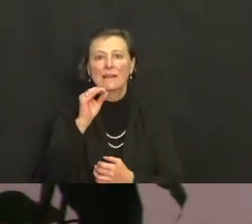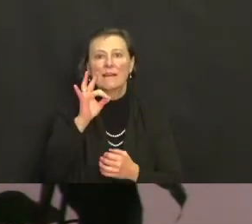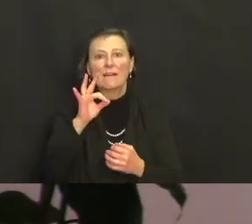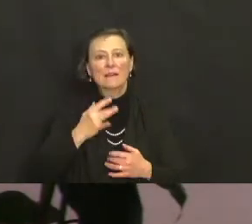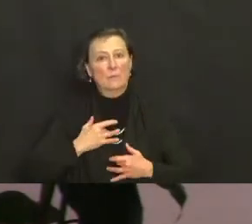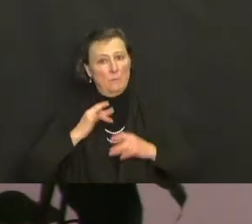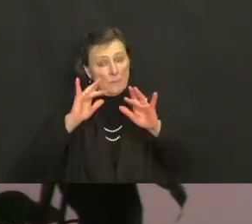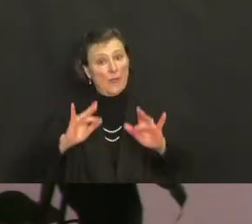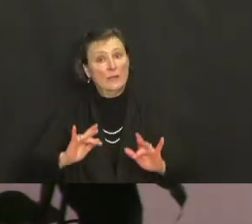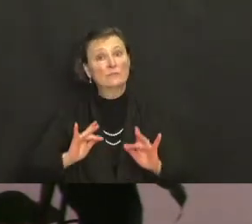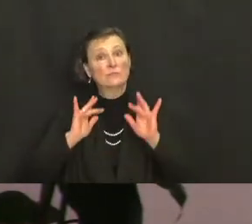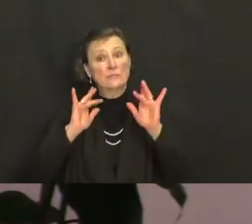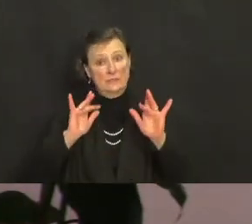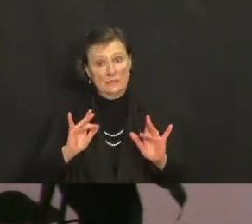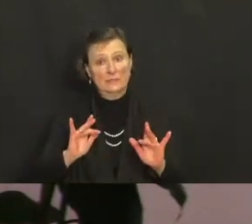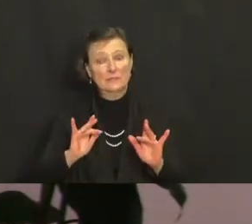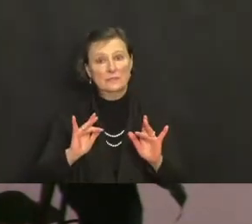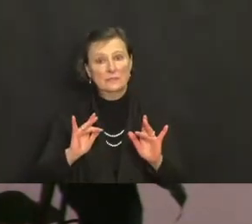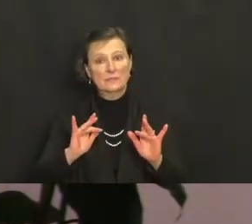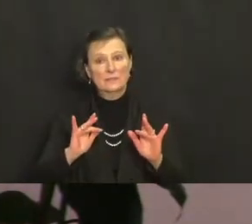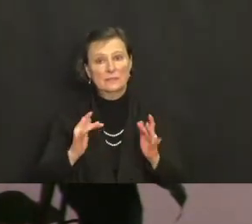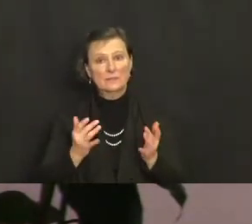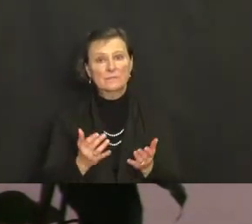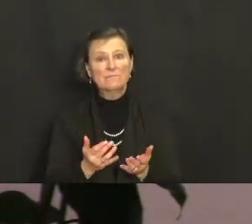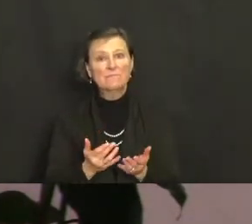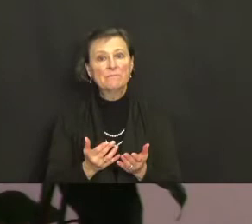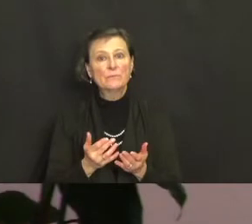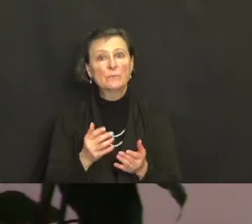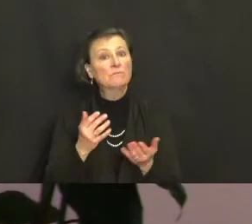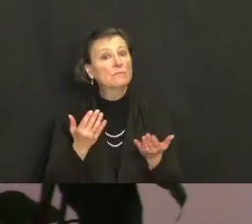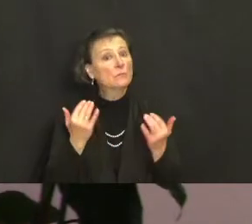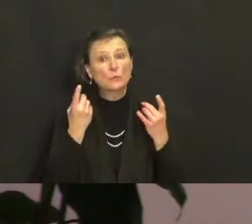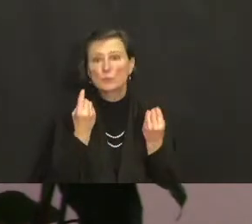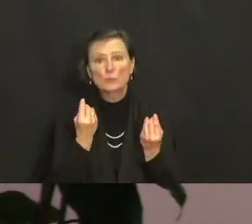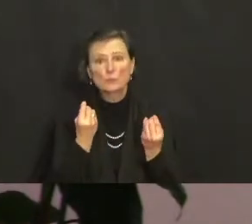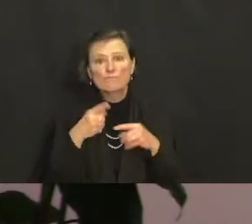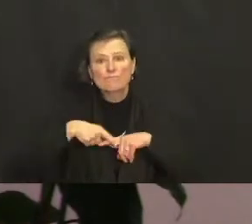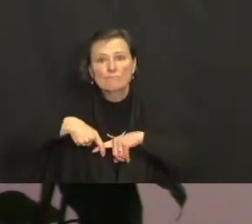And, so you pause.